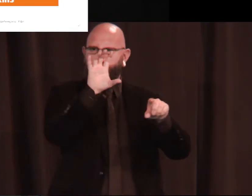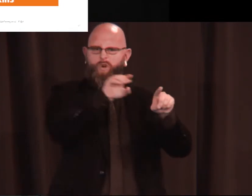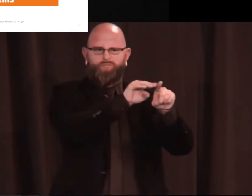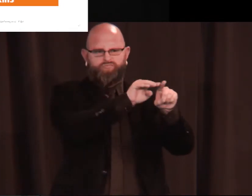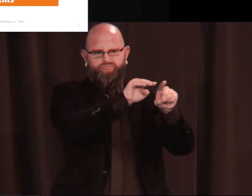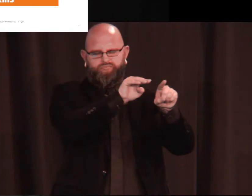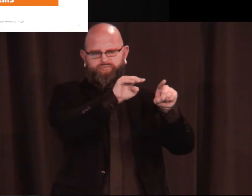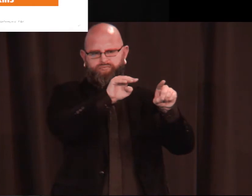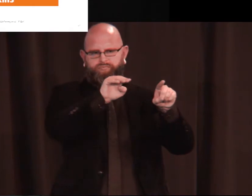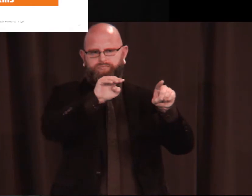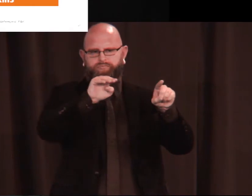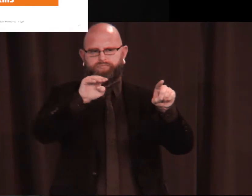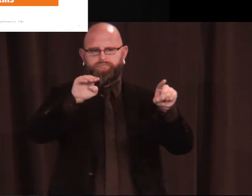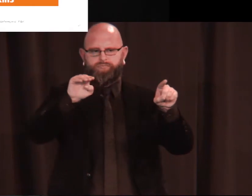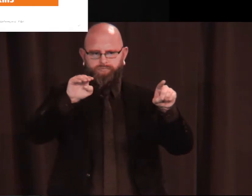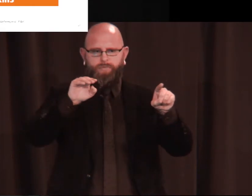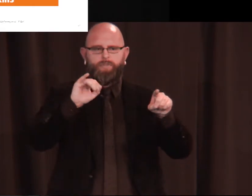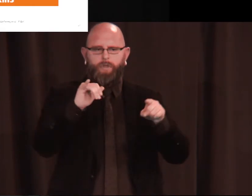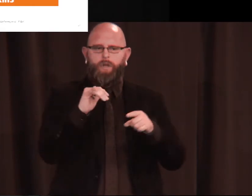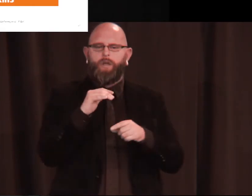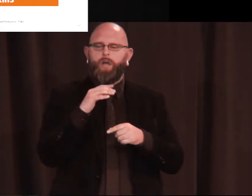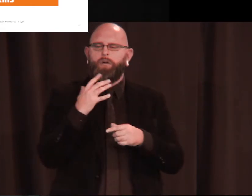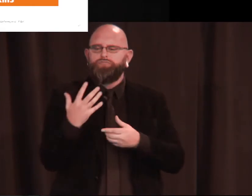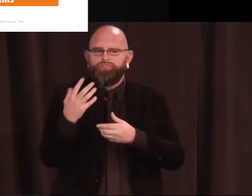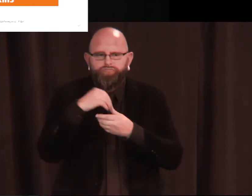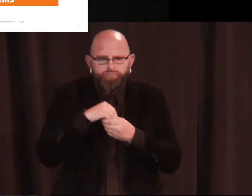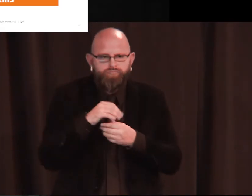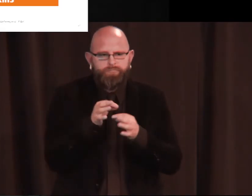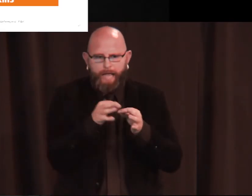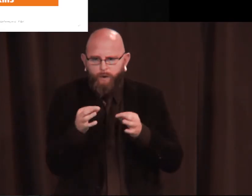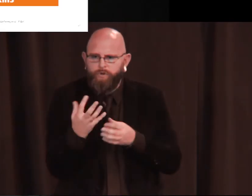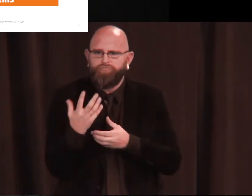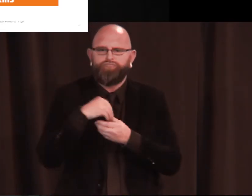acquiring language in an appropriate manner. Oopsie.